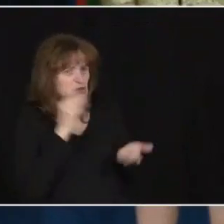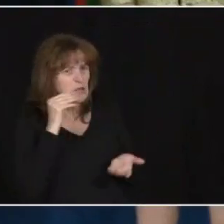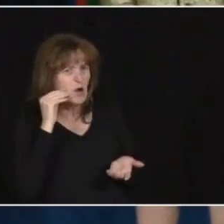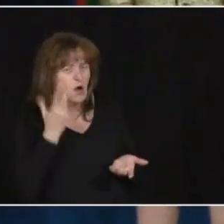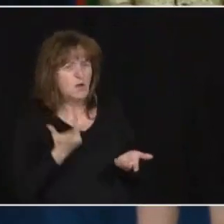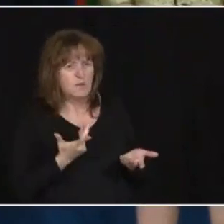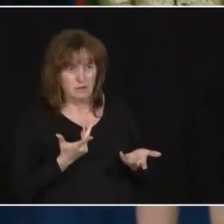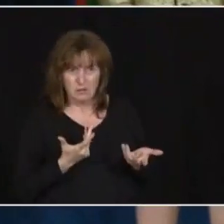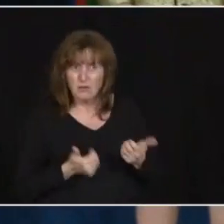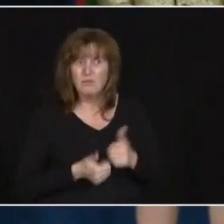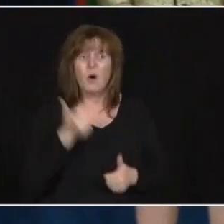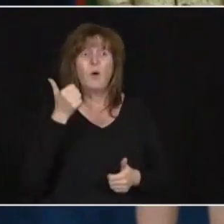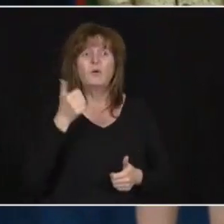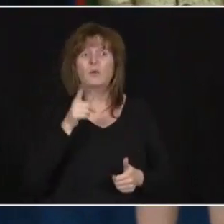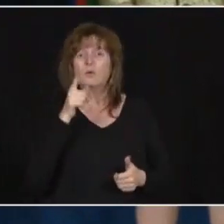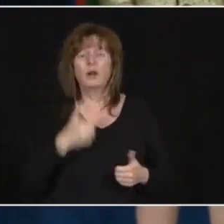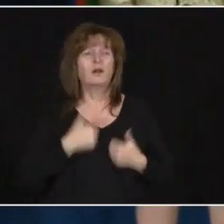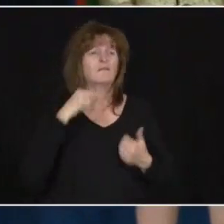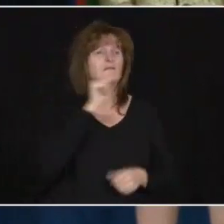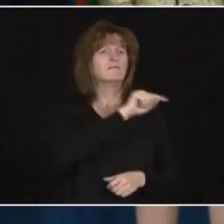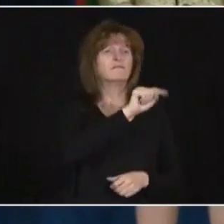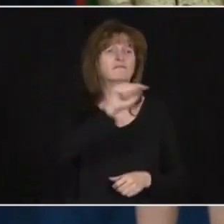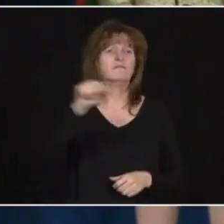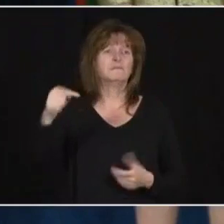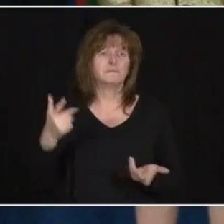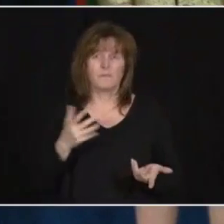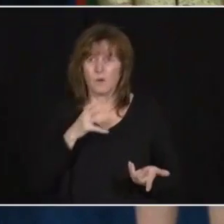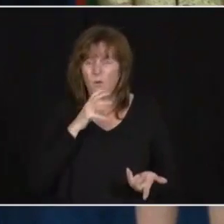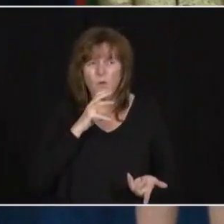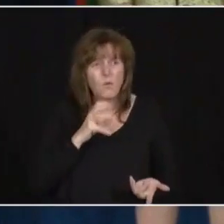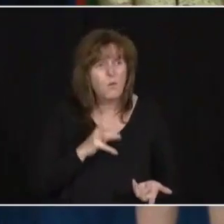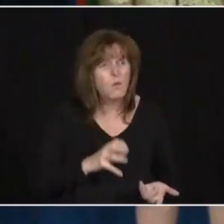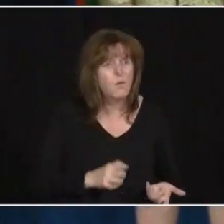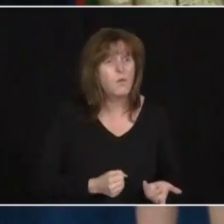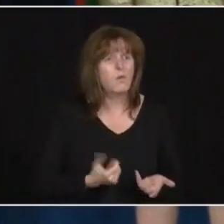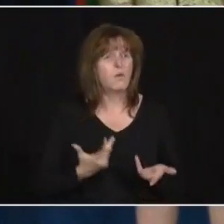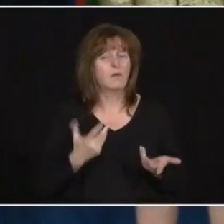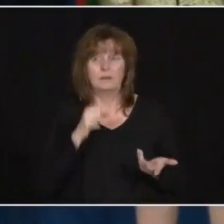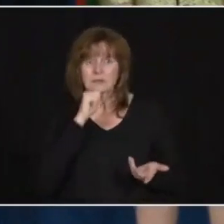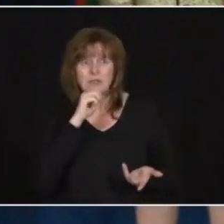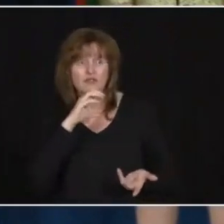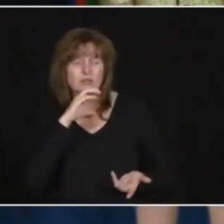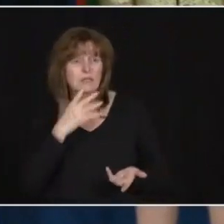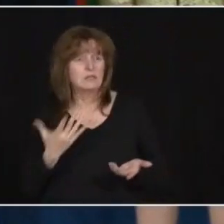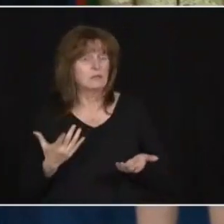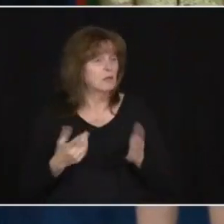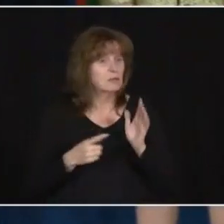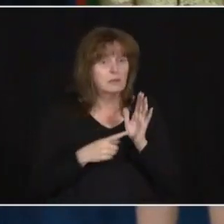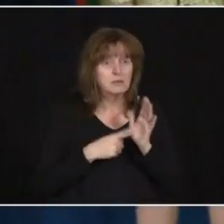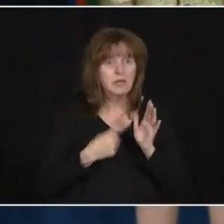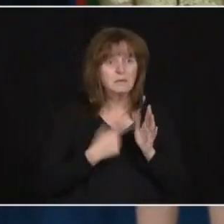home, and most of them are elderly, and the last time you get to see your parents